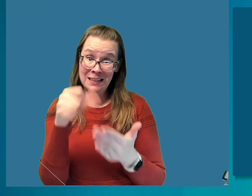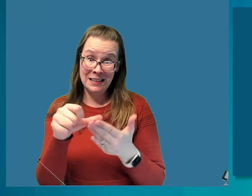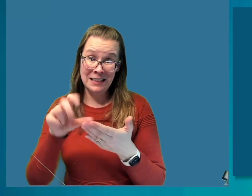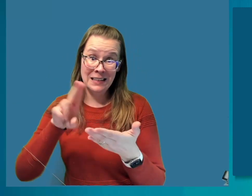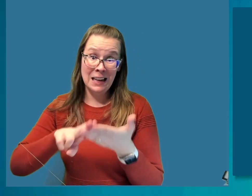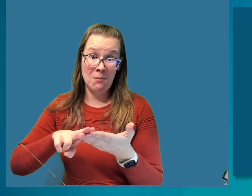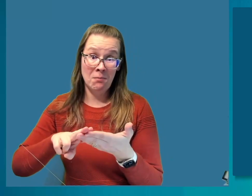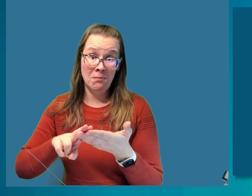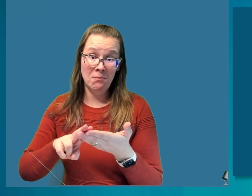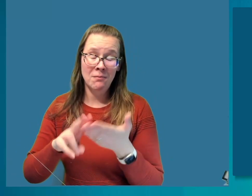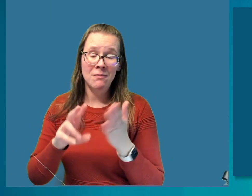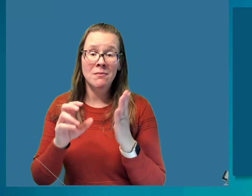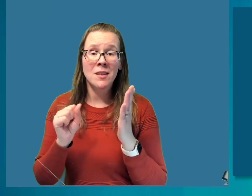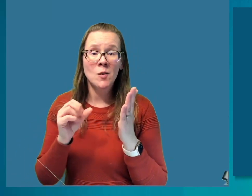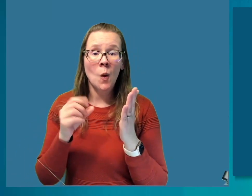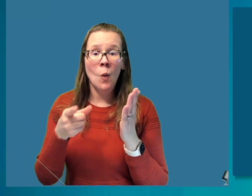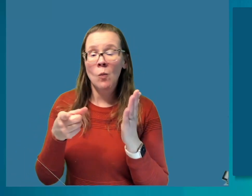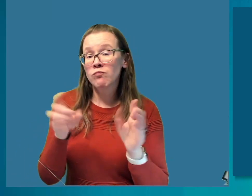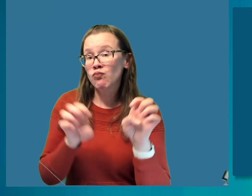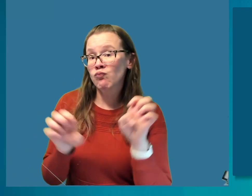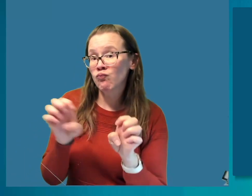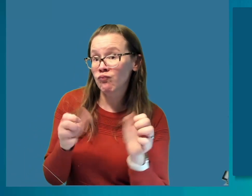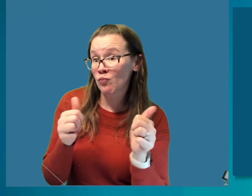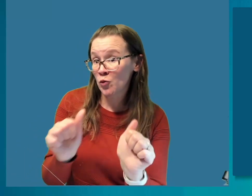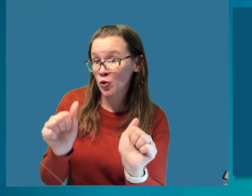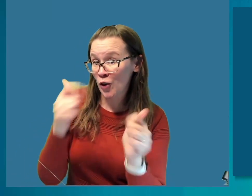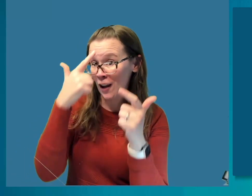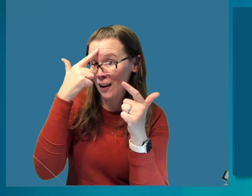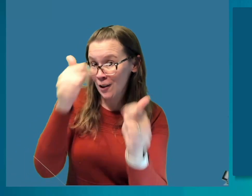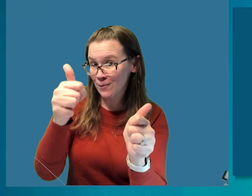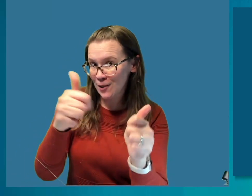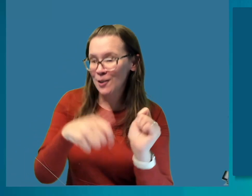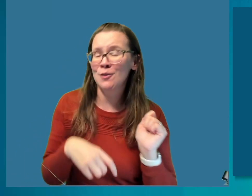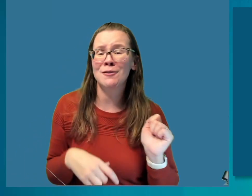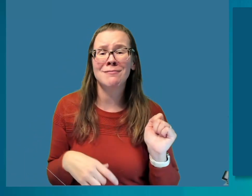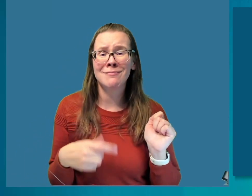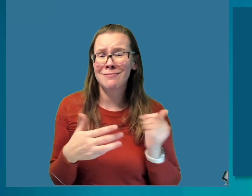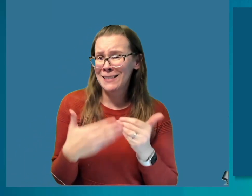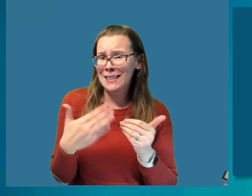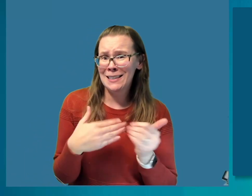be able to put one letter stamp on that and have it go through. I tend to do two